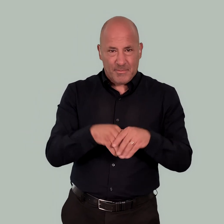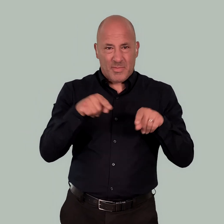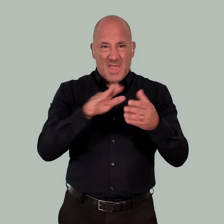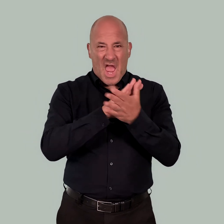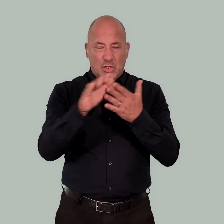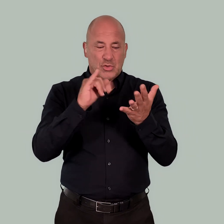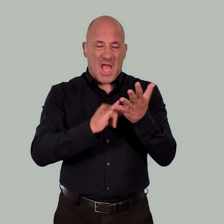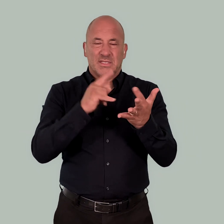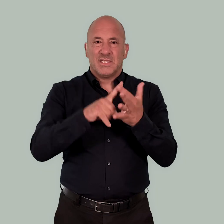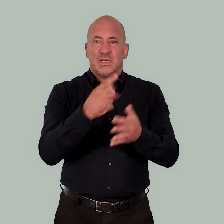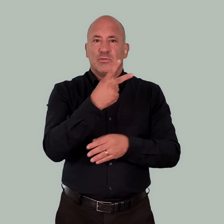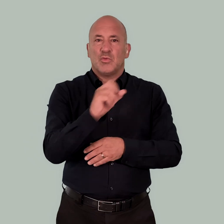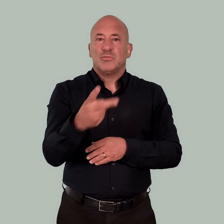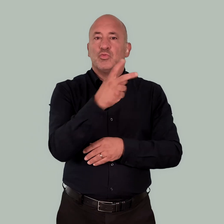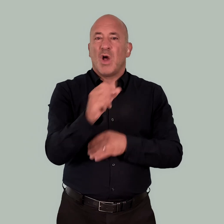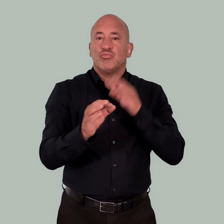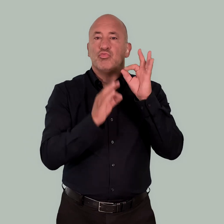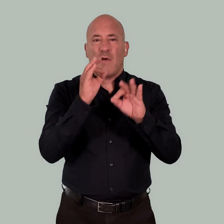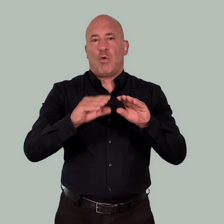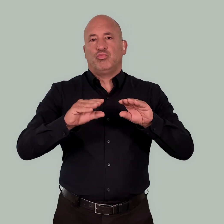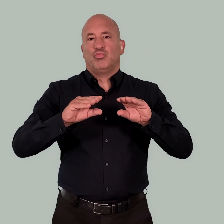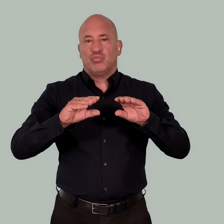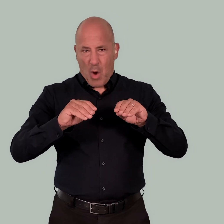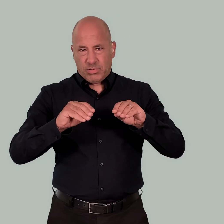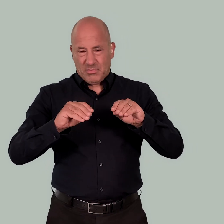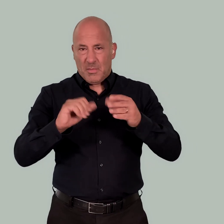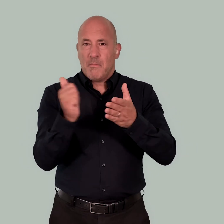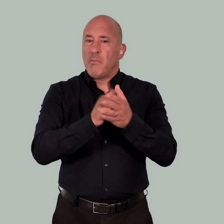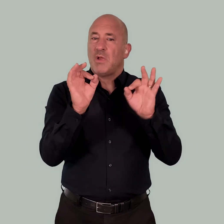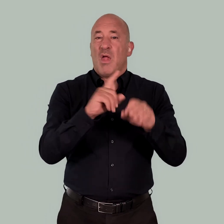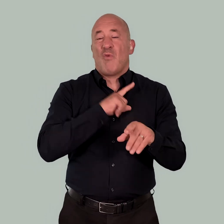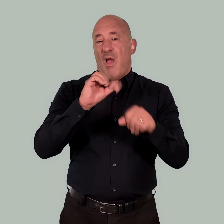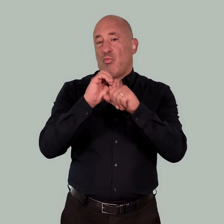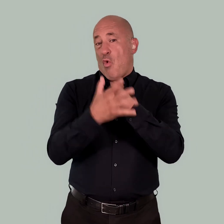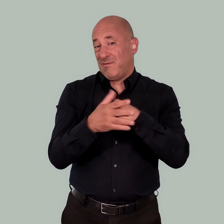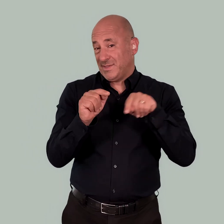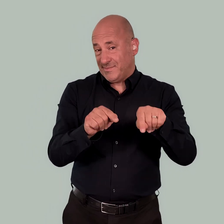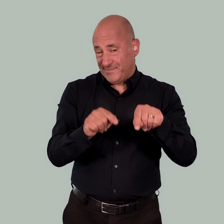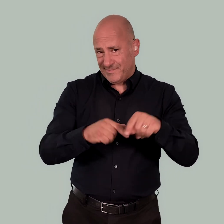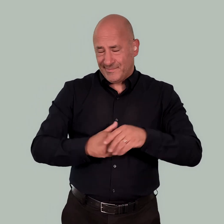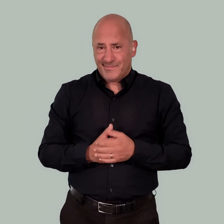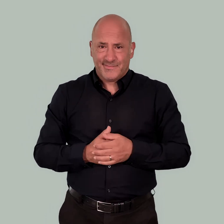The HSE 2020 survey was stopped and not published due to the COVID-19 pandemic.